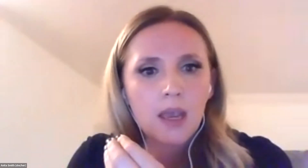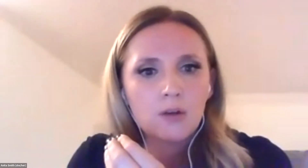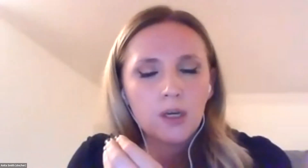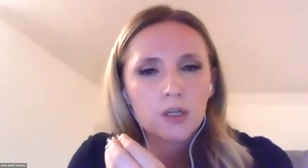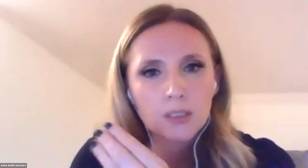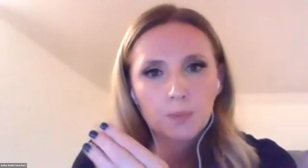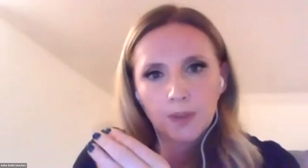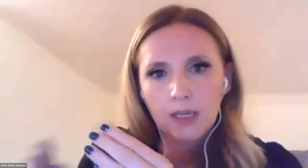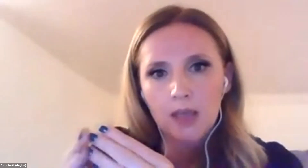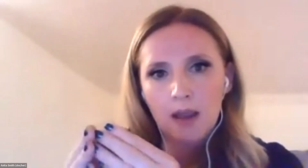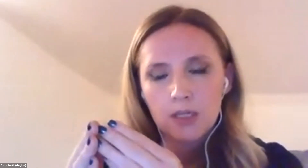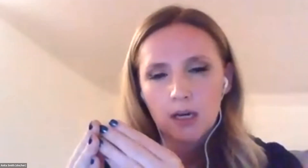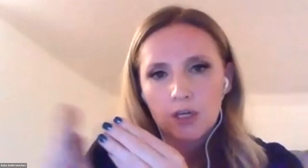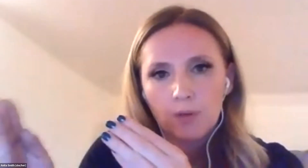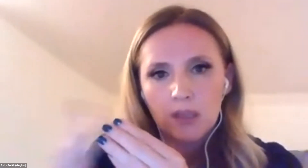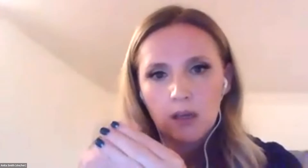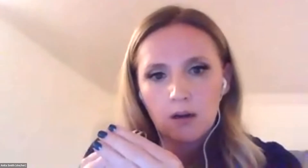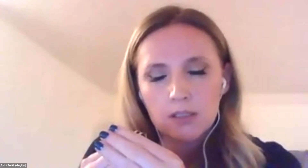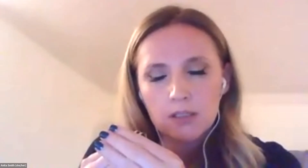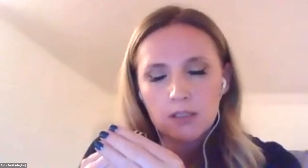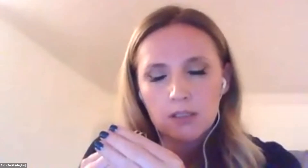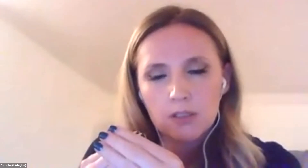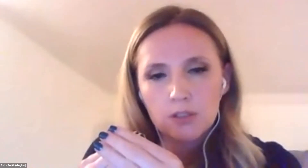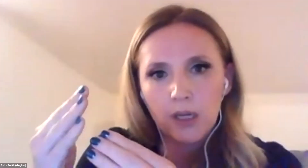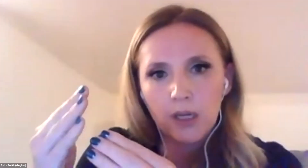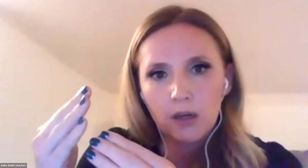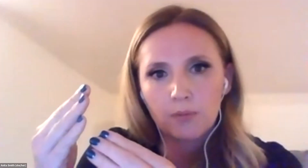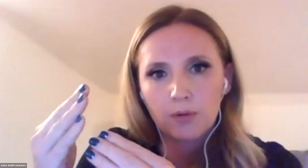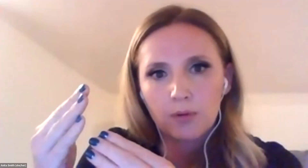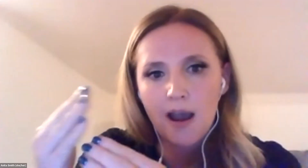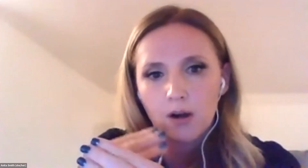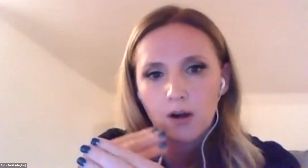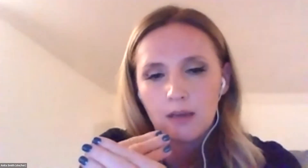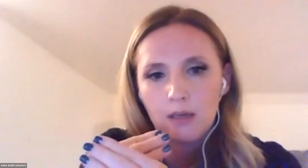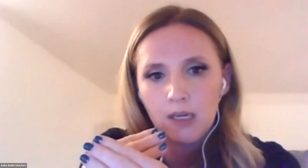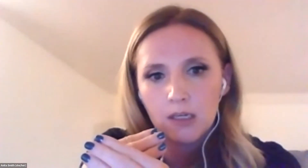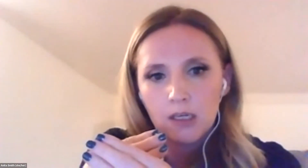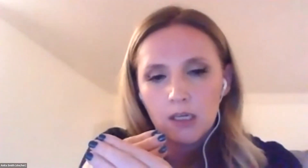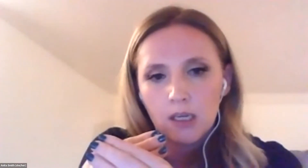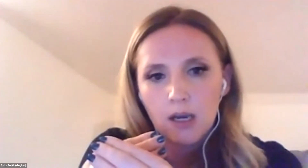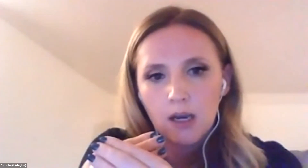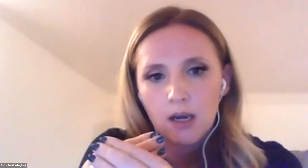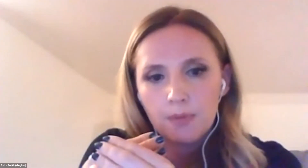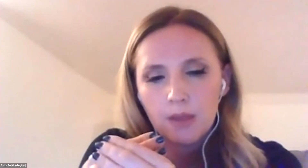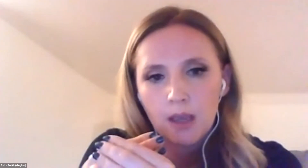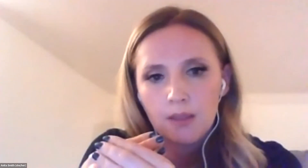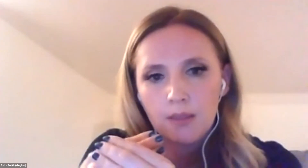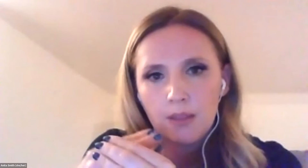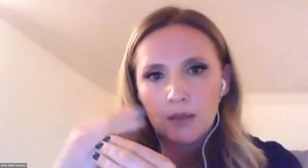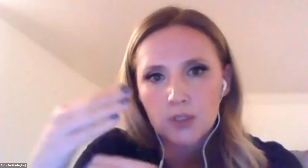And we are splitting that reduction with the artist. So, we are reducing our admin fee and then reducing it